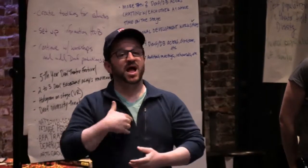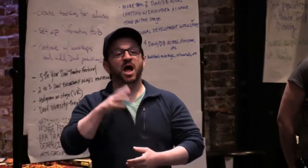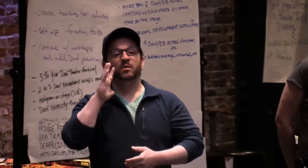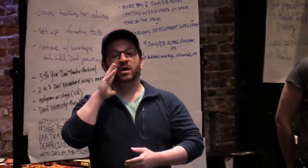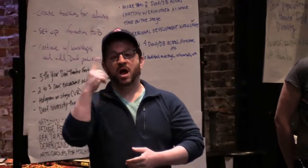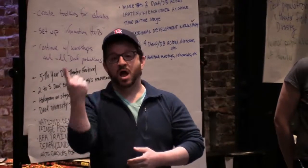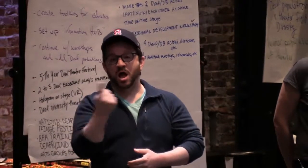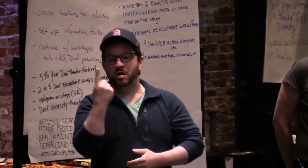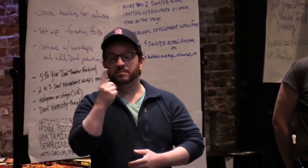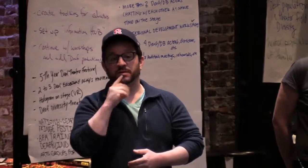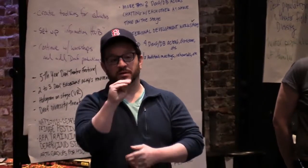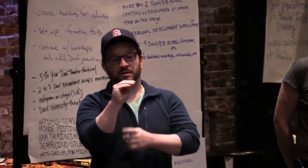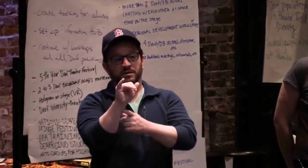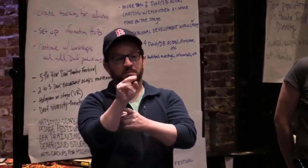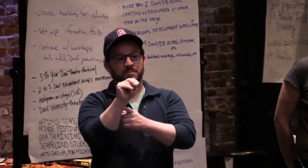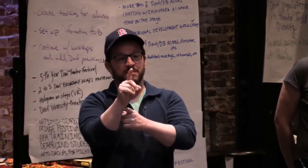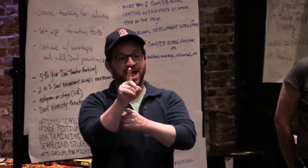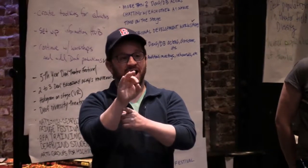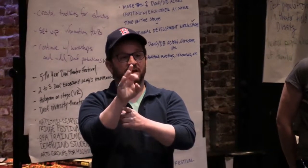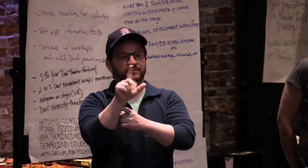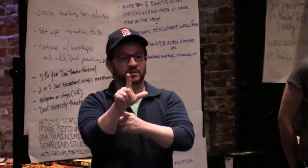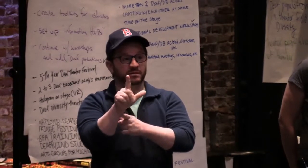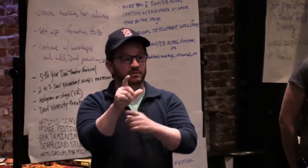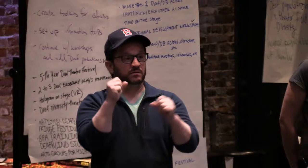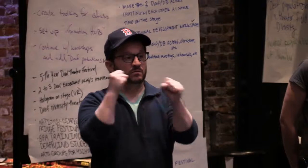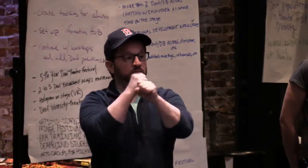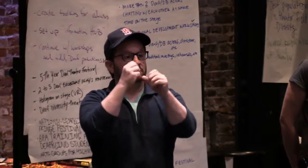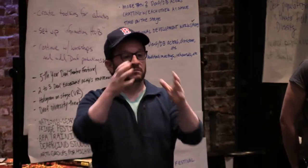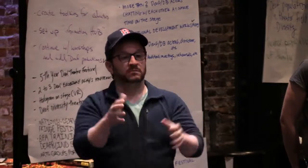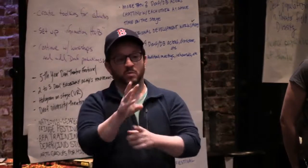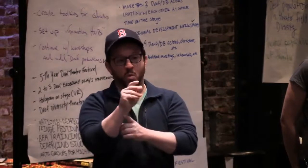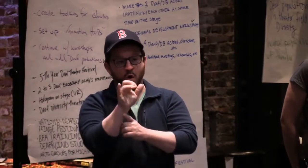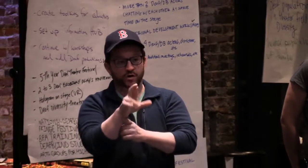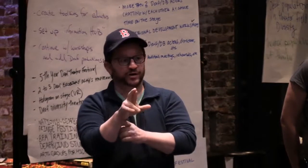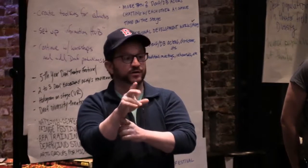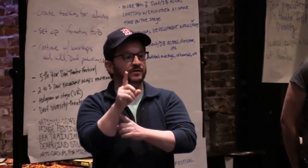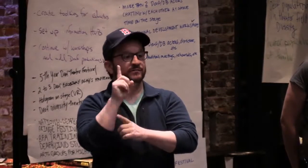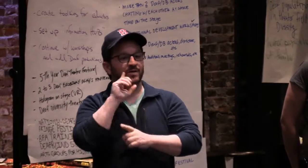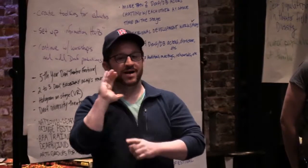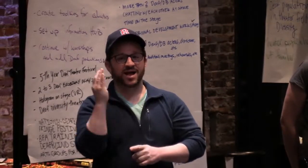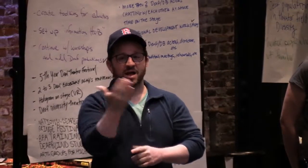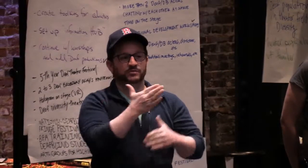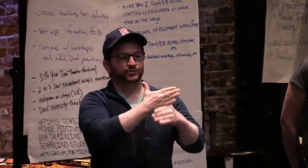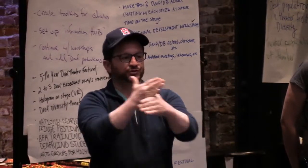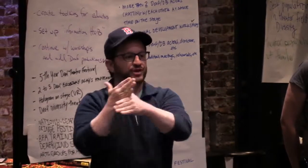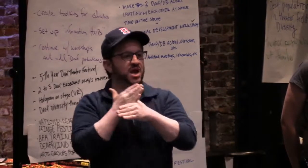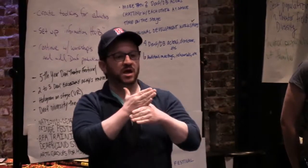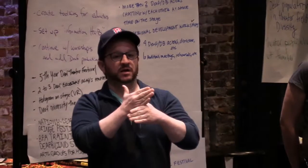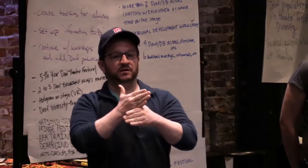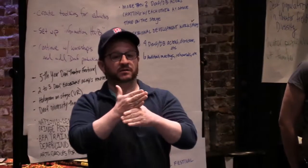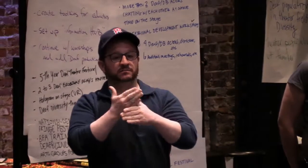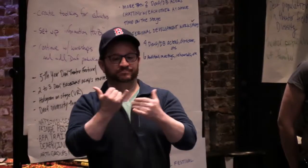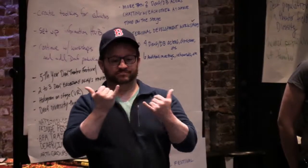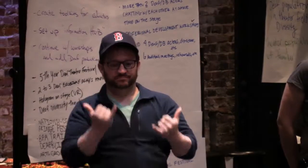and the Art Theater program. I will always be mindful of our shared resources now